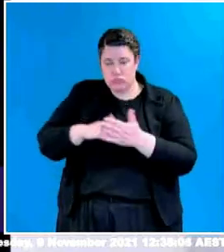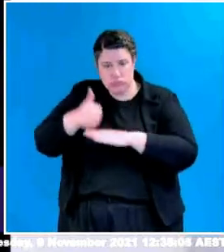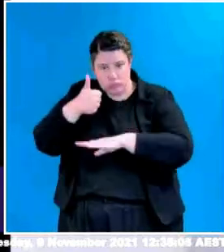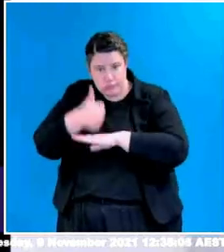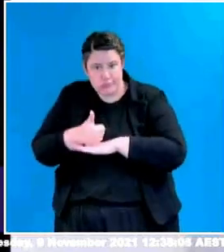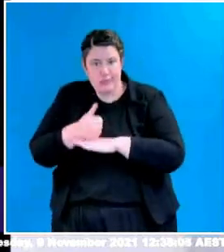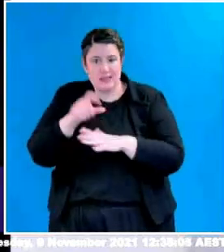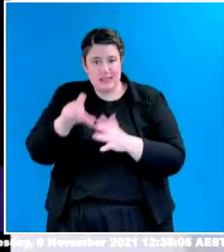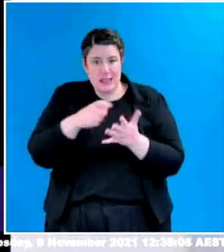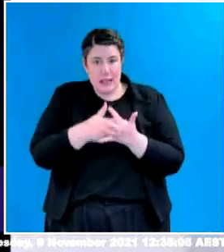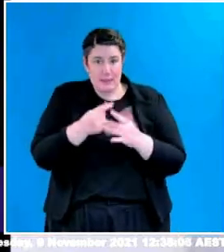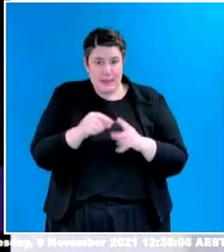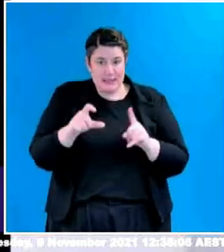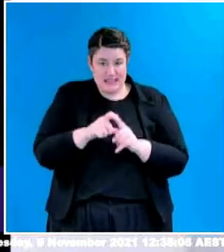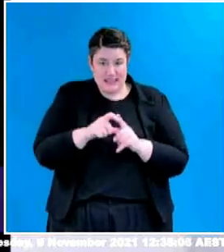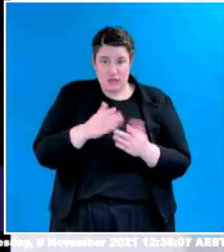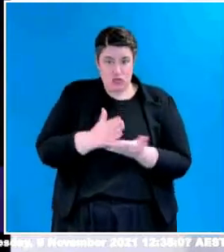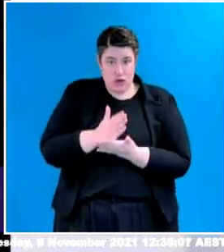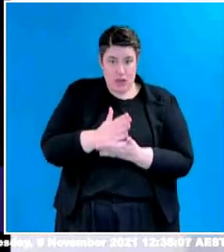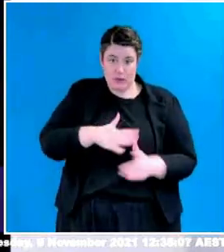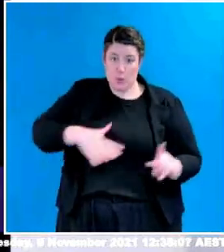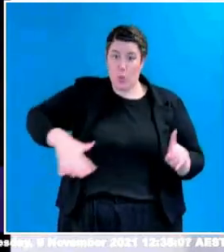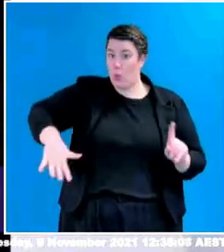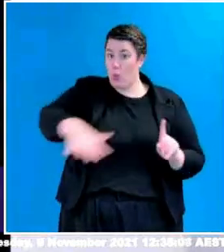rights across all areas of government.